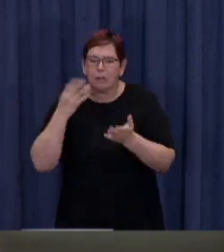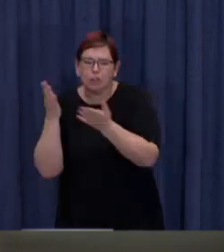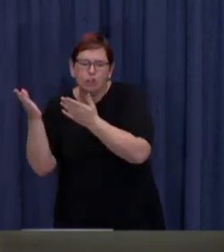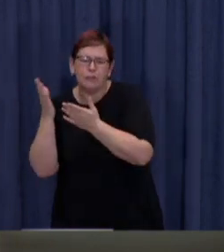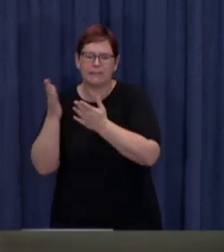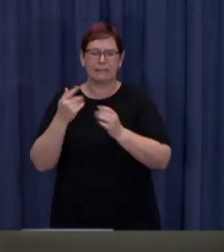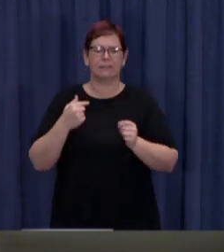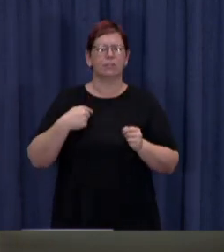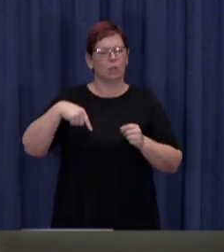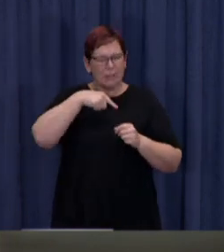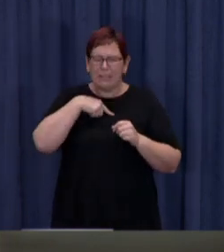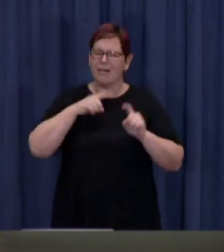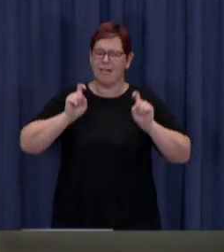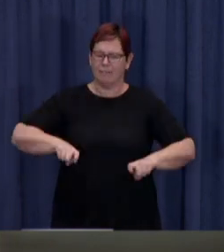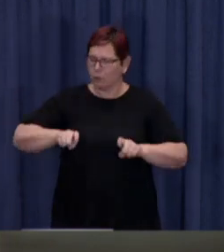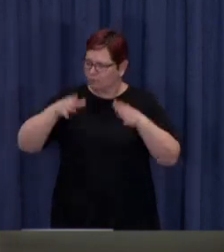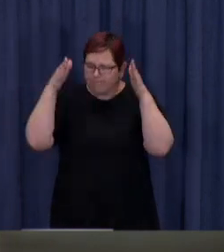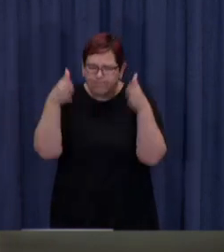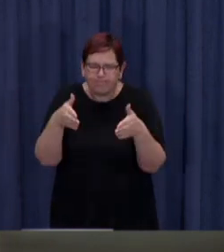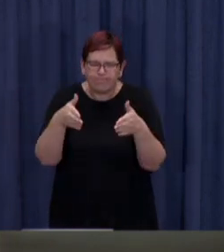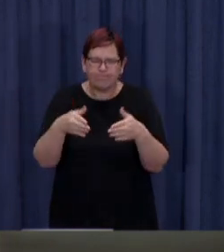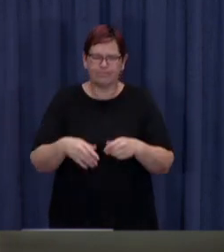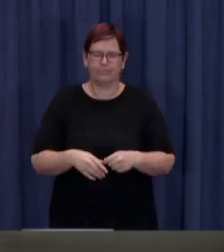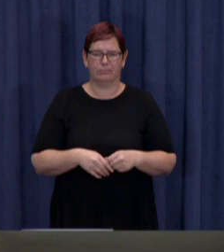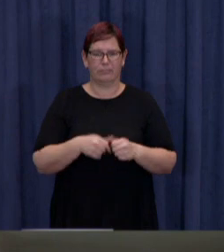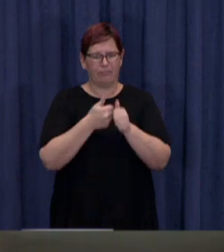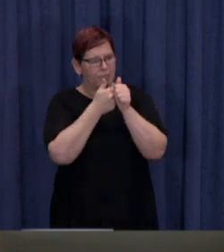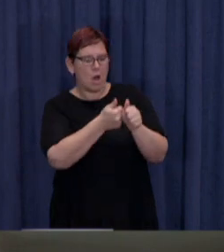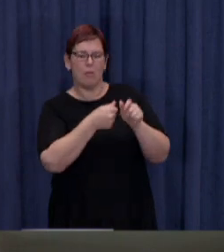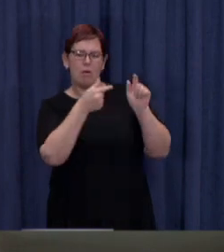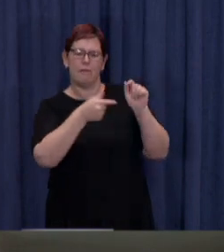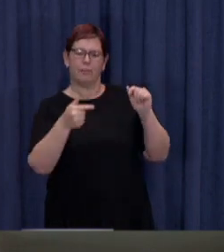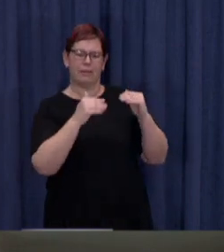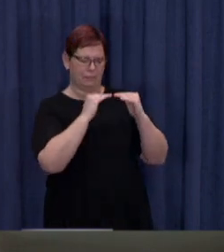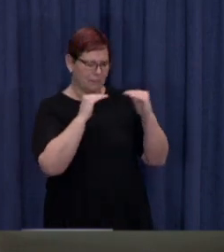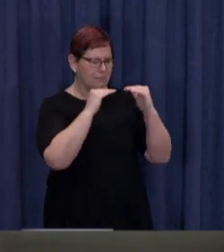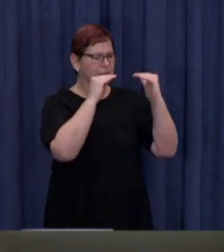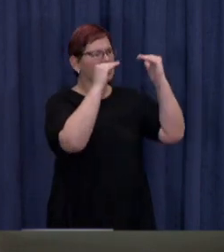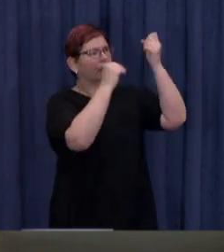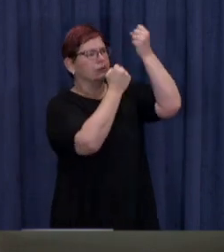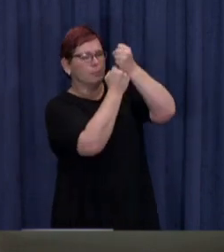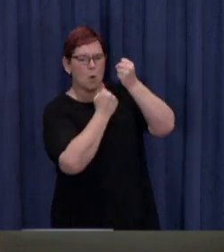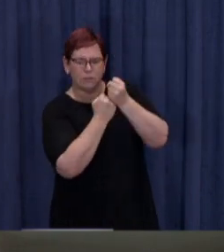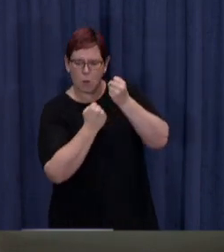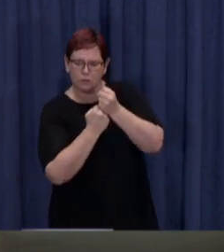can support people in their daily lives including with regard to the impact this is all having on their finances